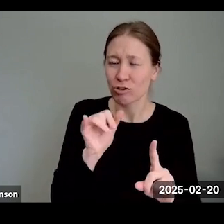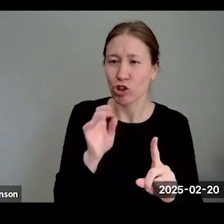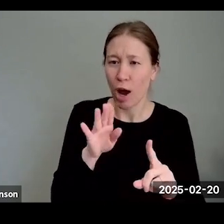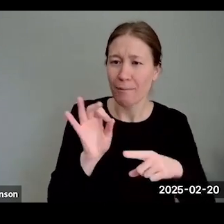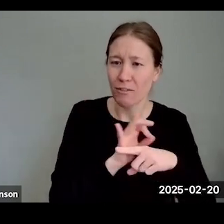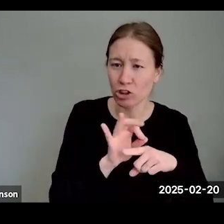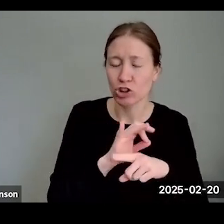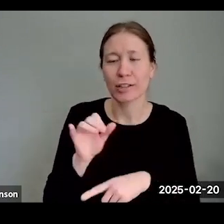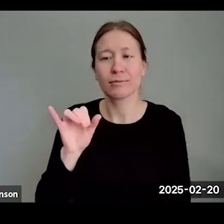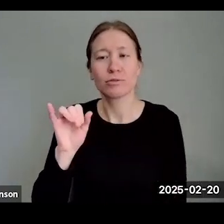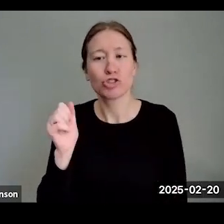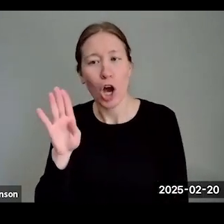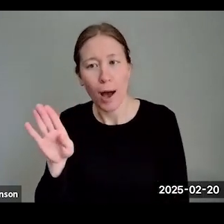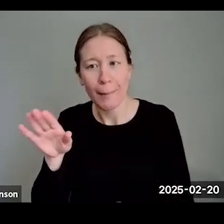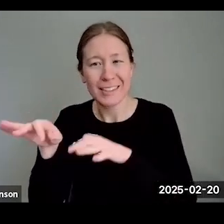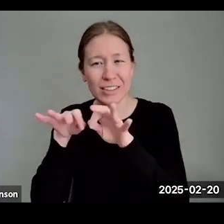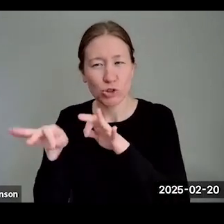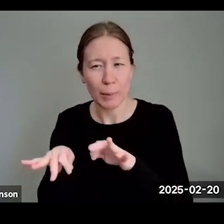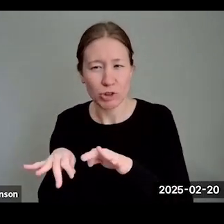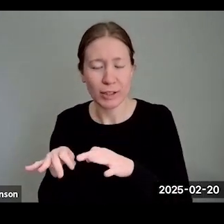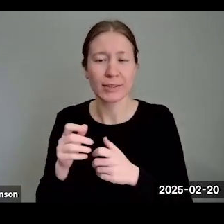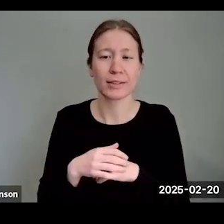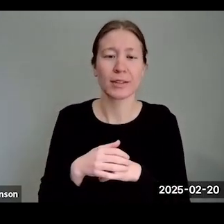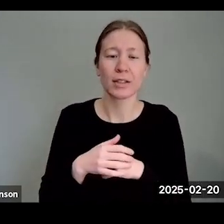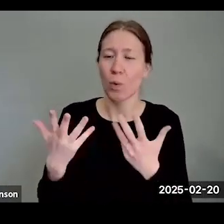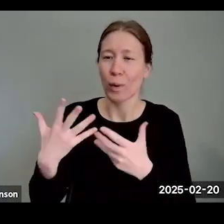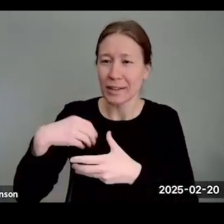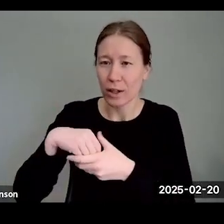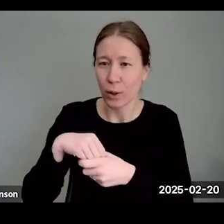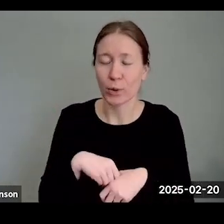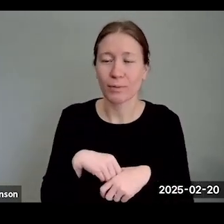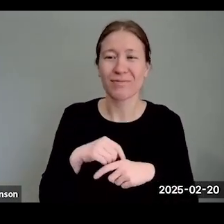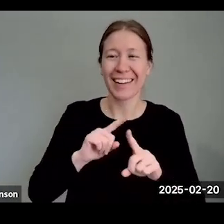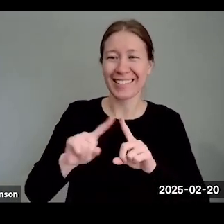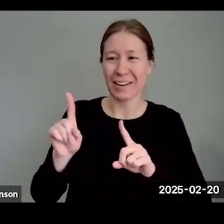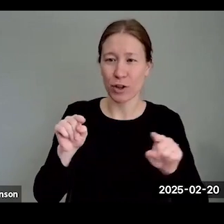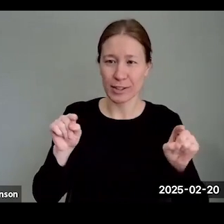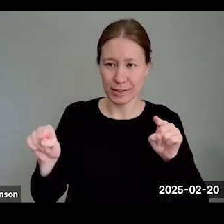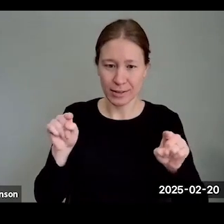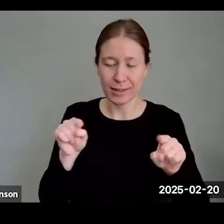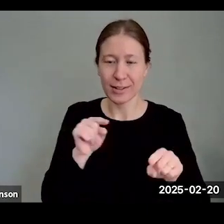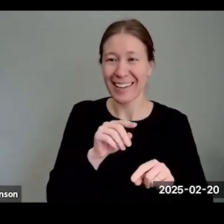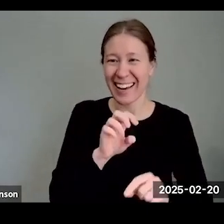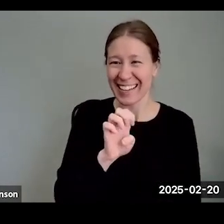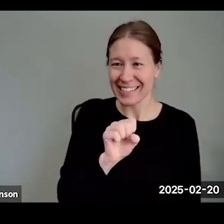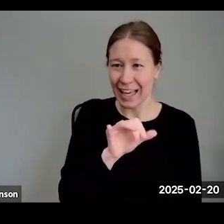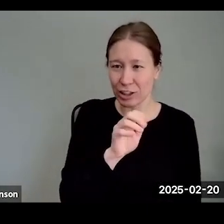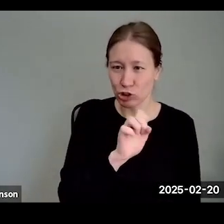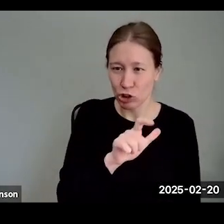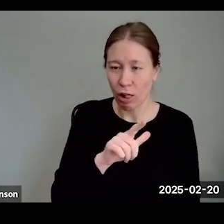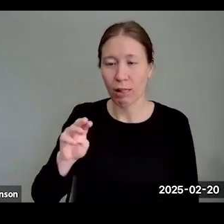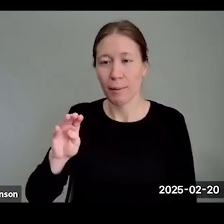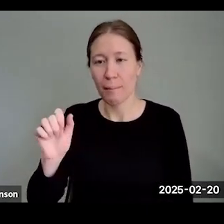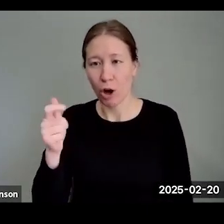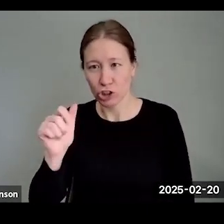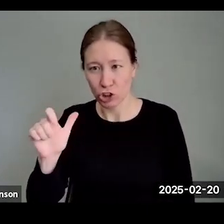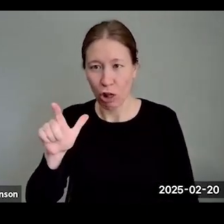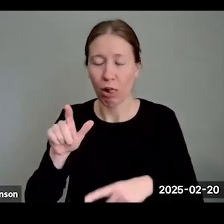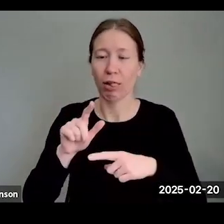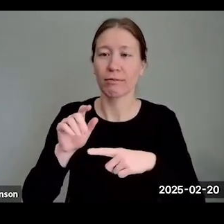What do they include? The difference between those essential and marginal job functions. And then we're gonna have some case studies,